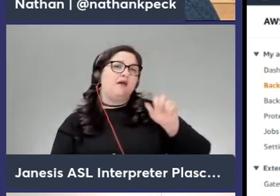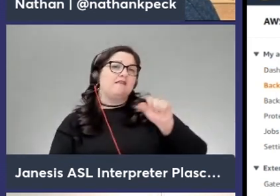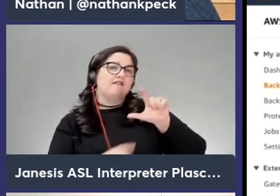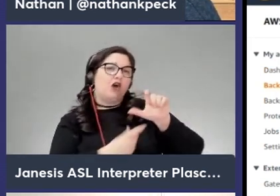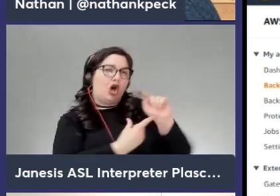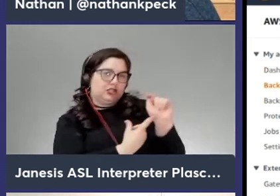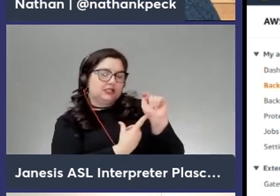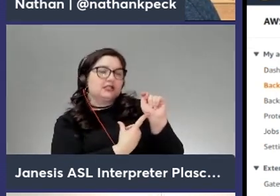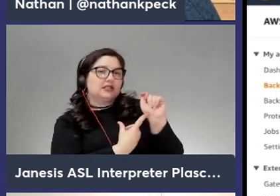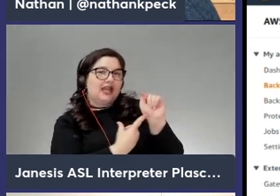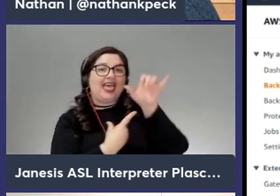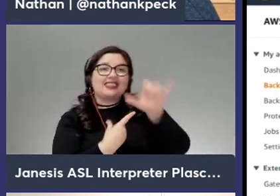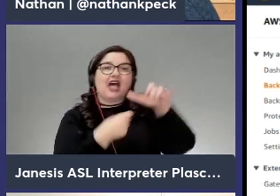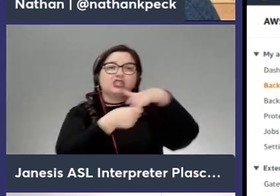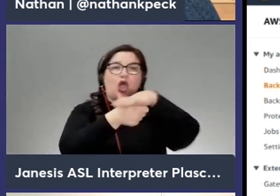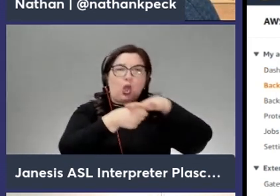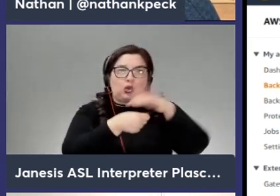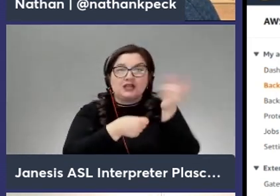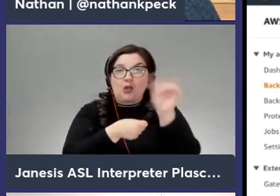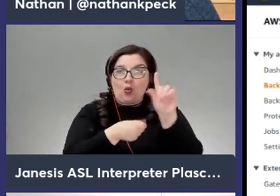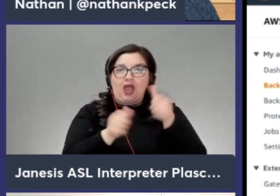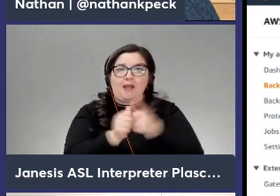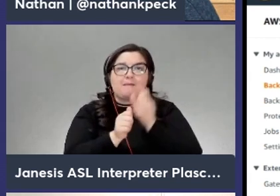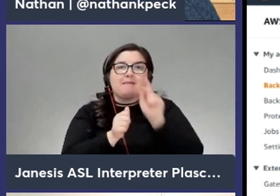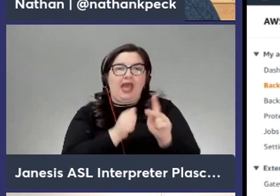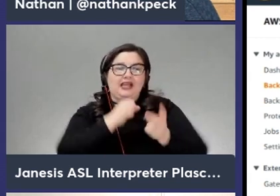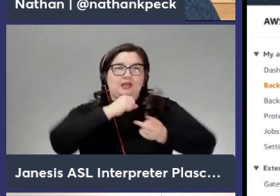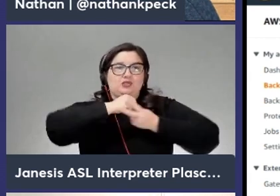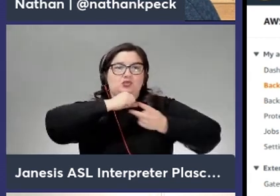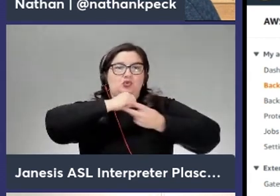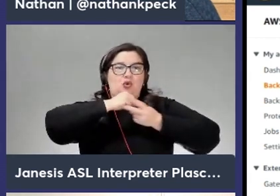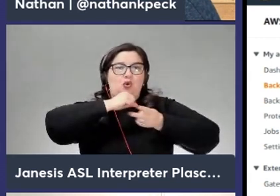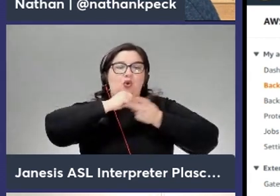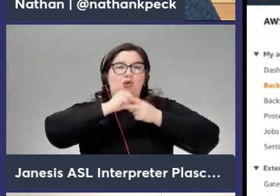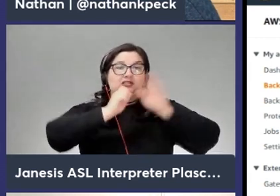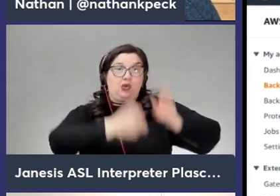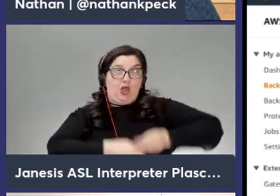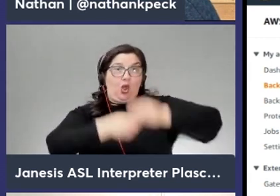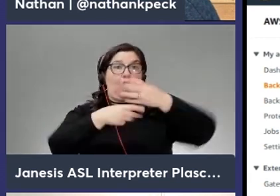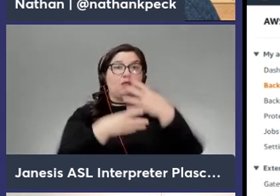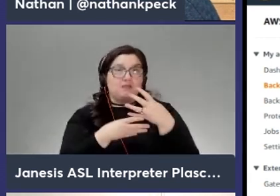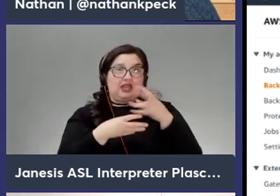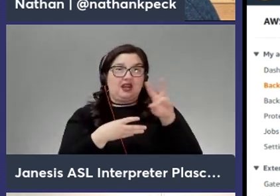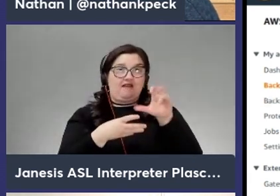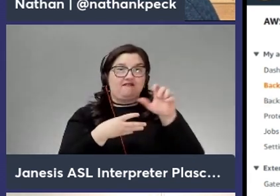This is a location where backups are stored. If I open my default backup vault, I'll see that